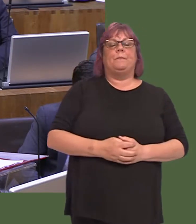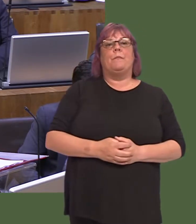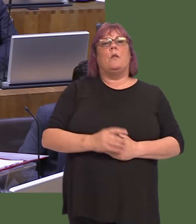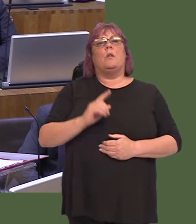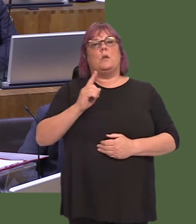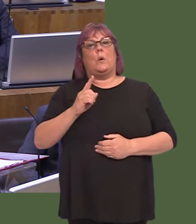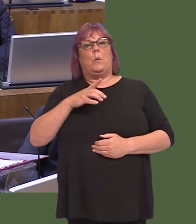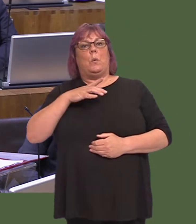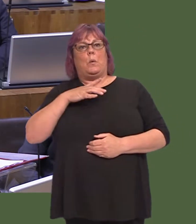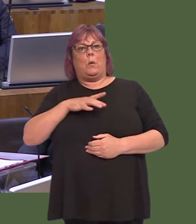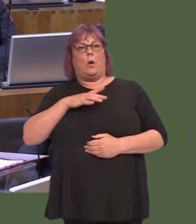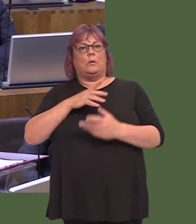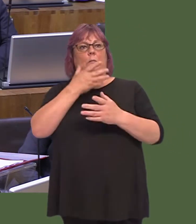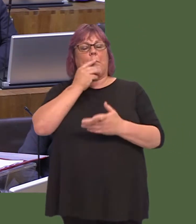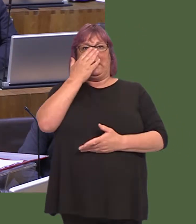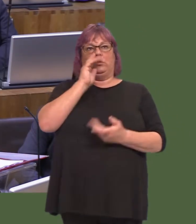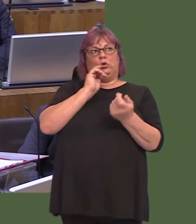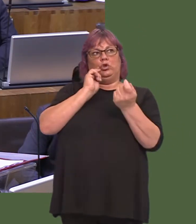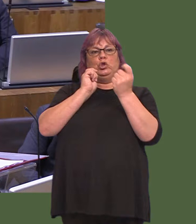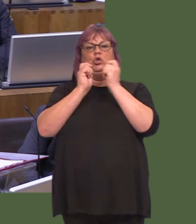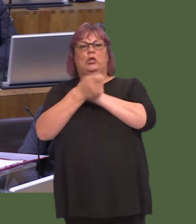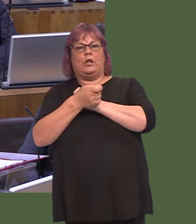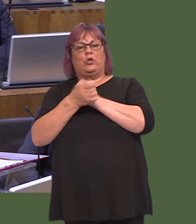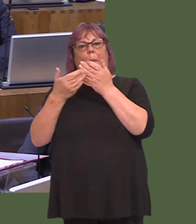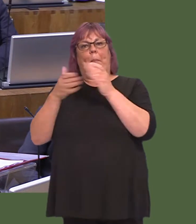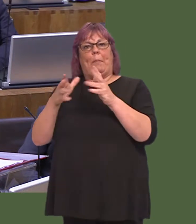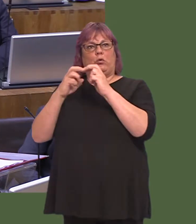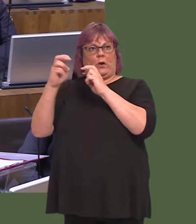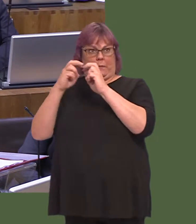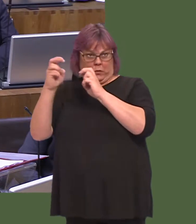So, there are two things: first of all, creating that modal shift, and, secondly, of course,